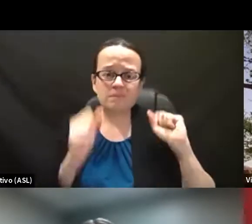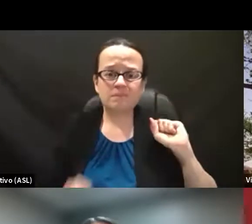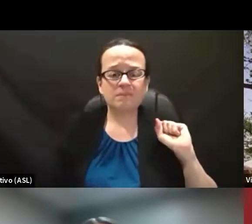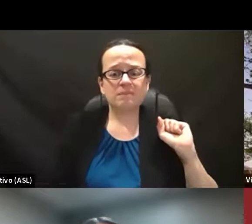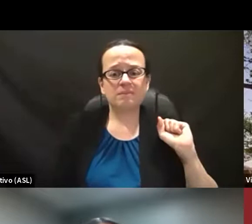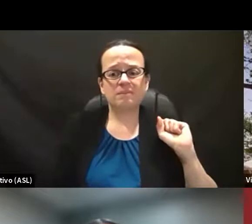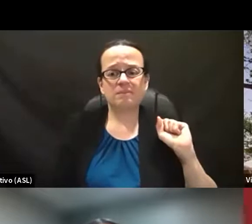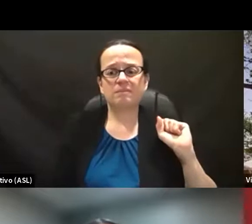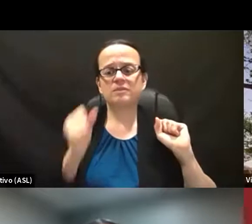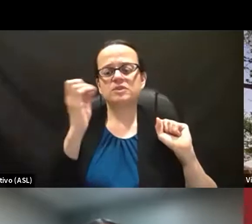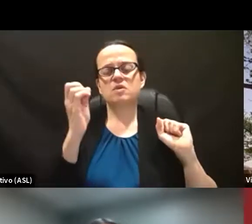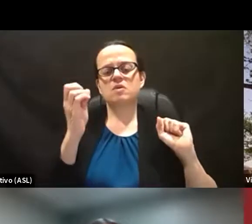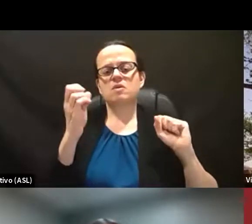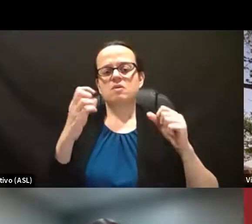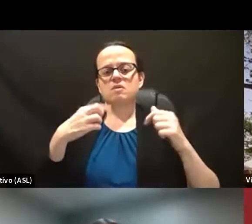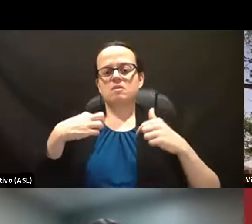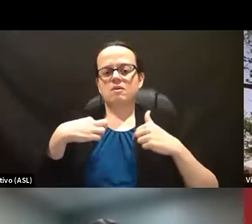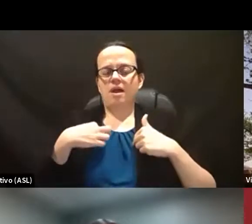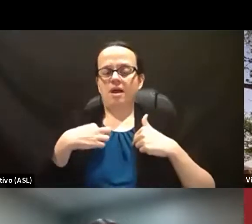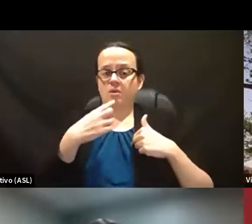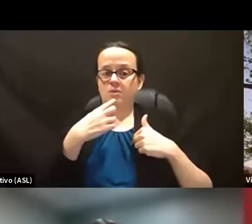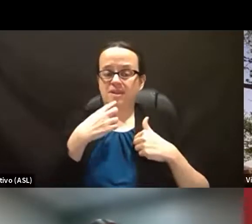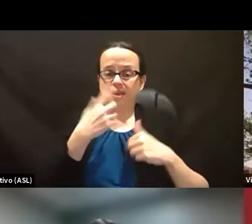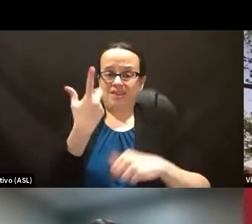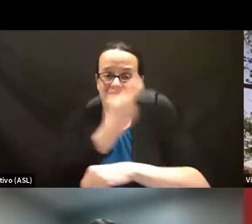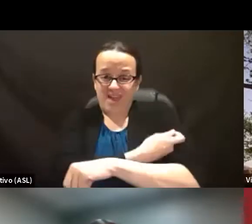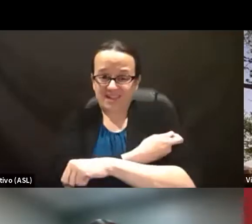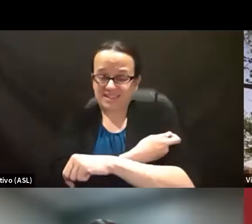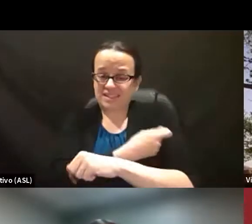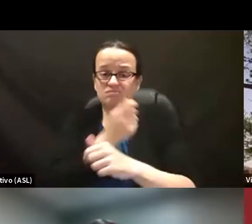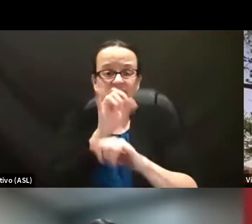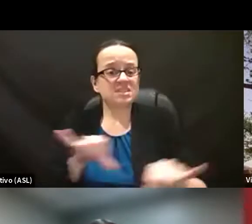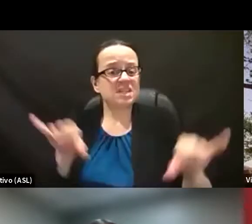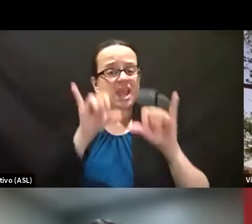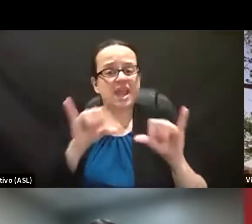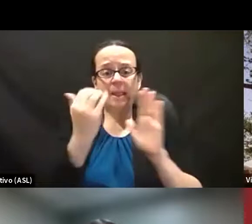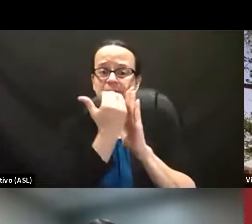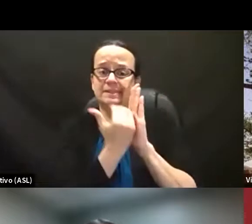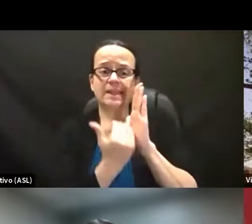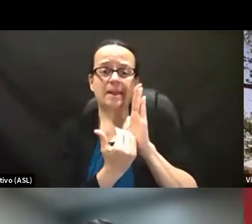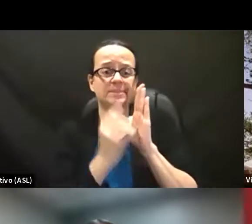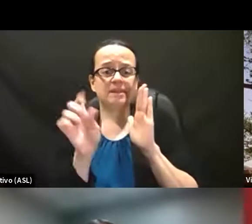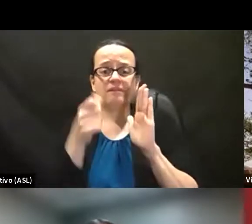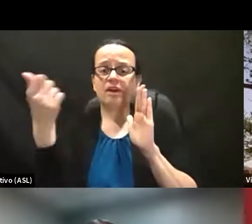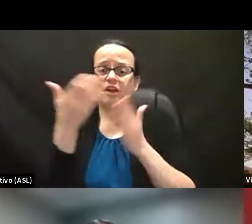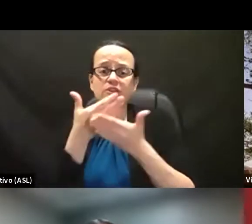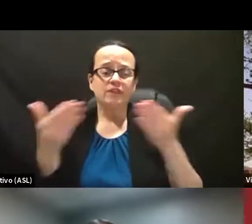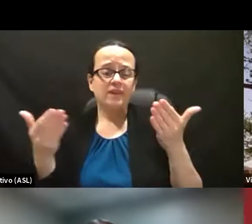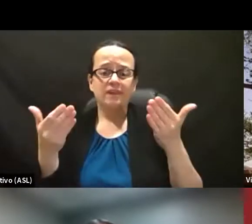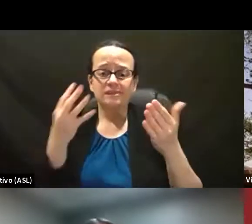Janice Hoffman (Pharm.D): So I would say that the vaccine went through all of the same steps of everything else that's going through that goes through the FDA.